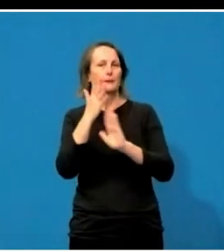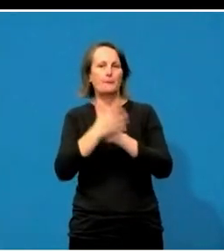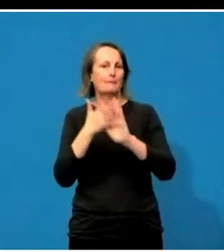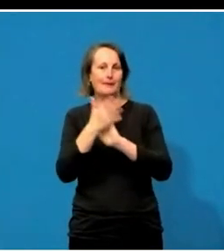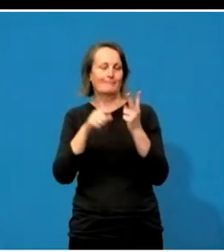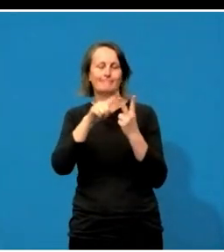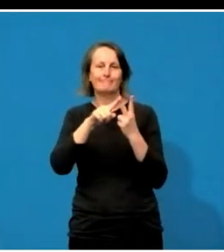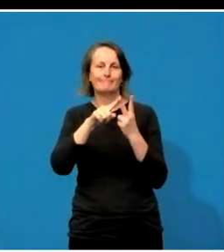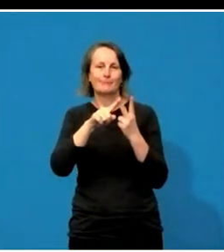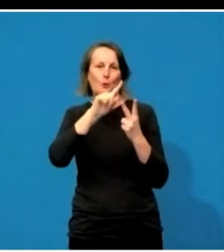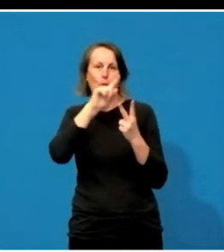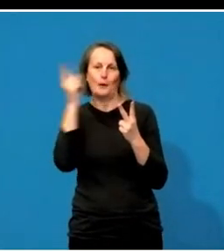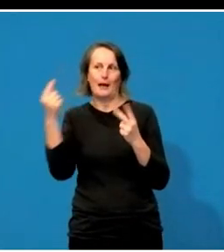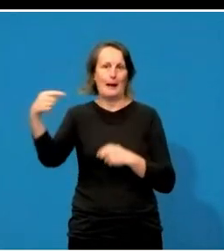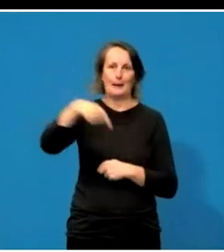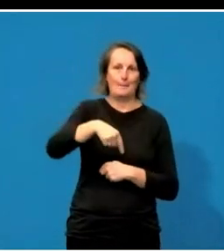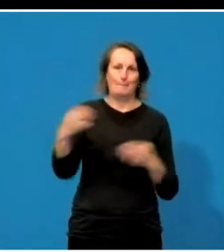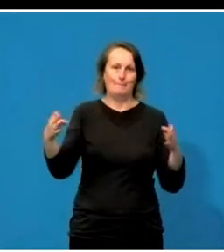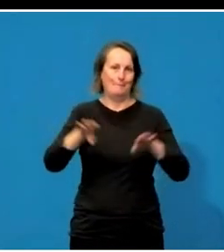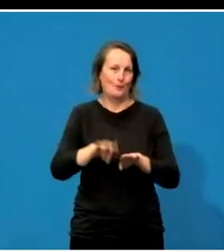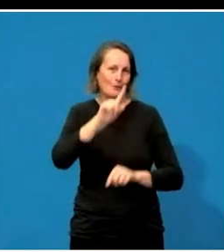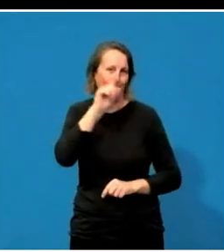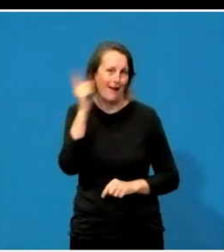COVID-19 with which, unfortunately, we have all become familiar.